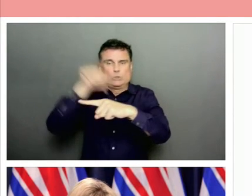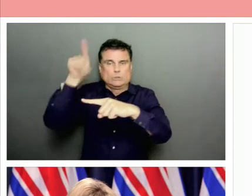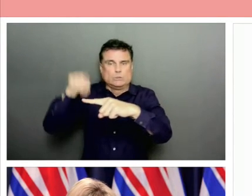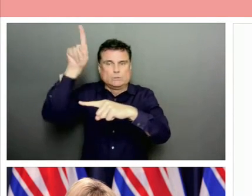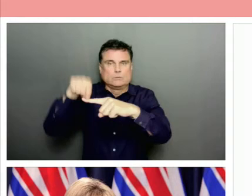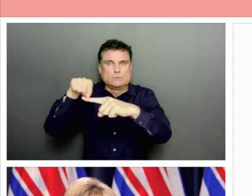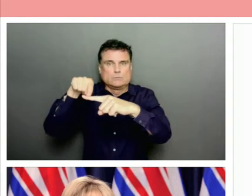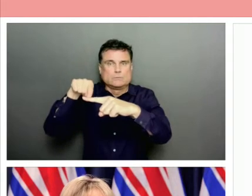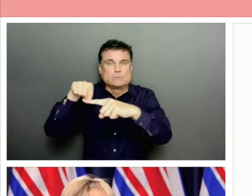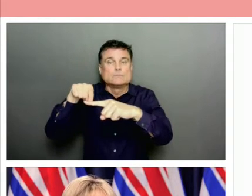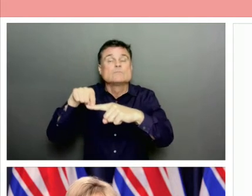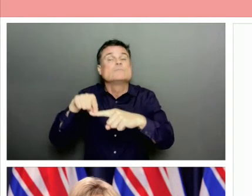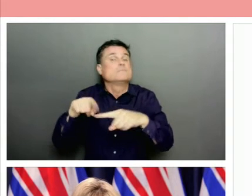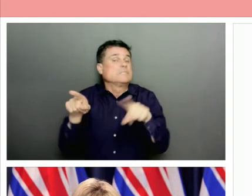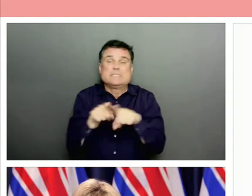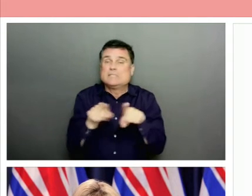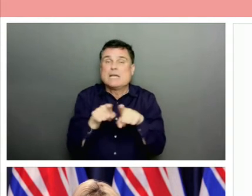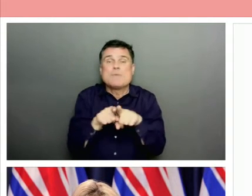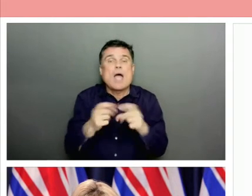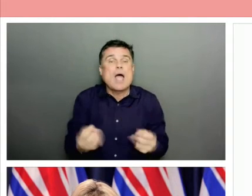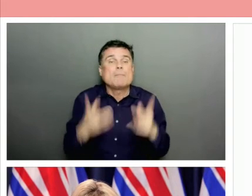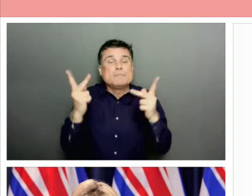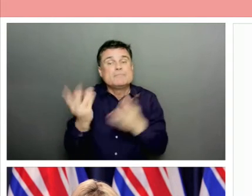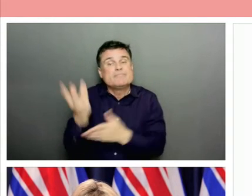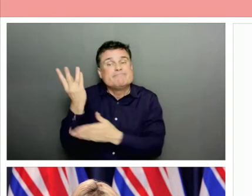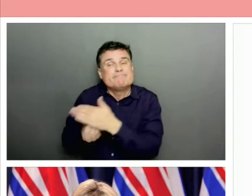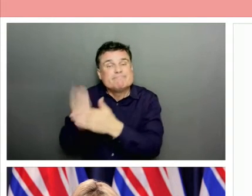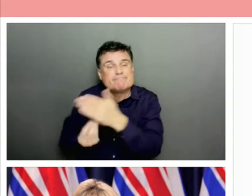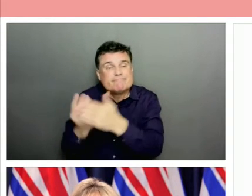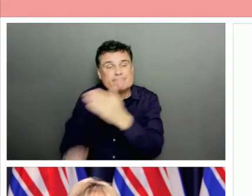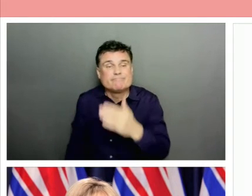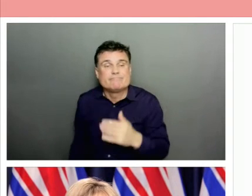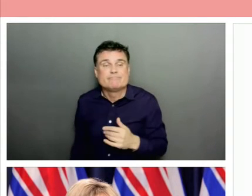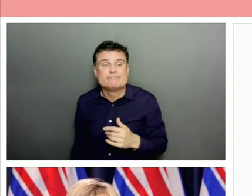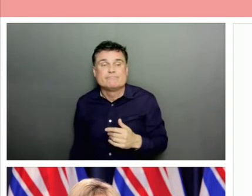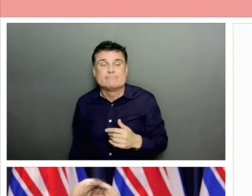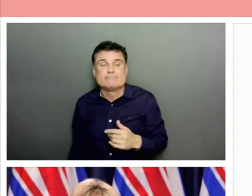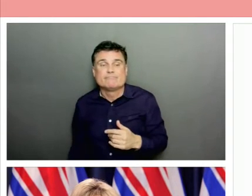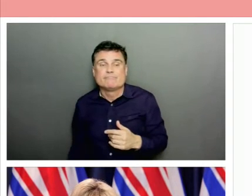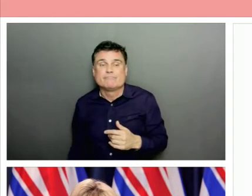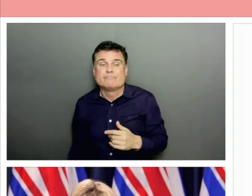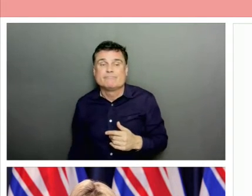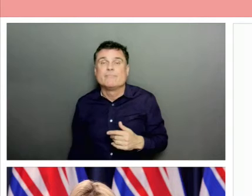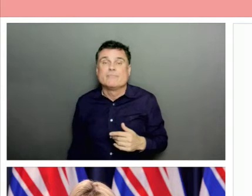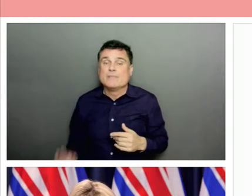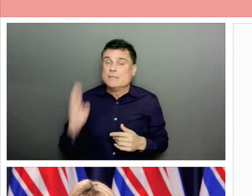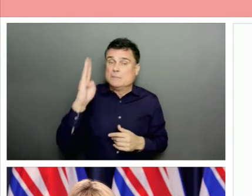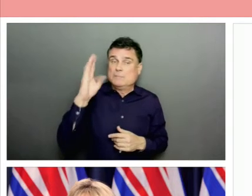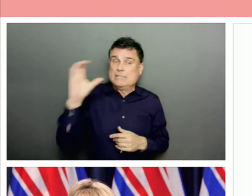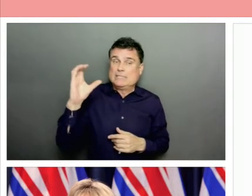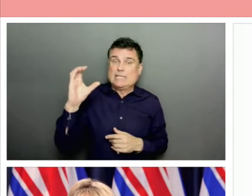This is a comparison of our case rates, our seven-day rolling average compared to other countries, particularly the